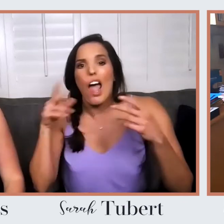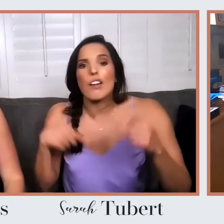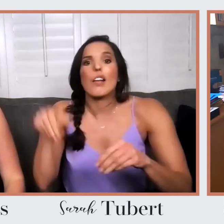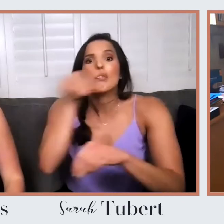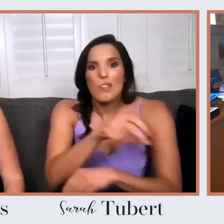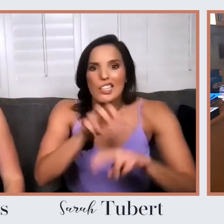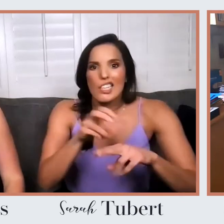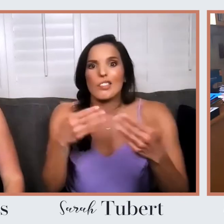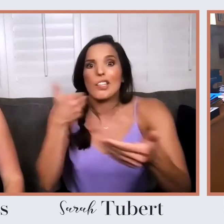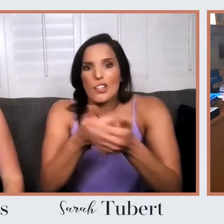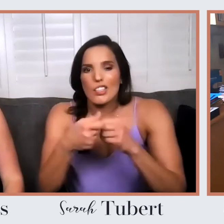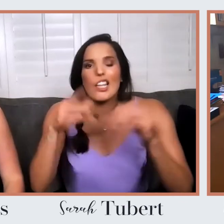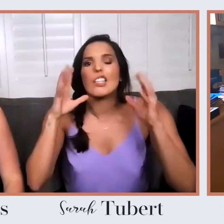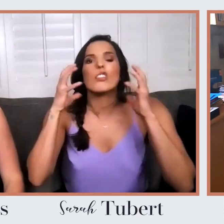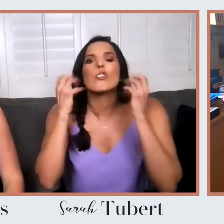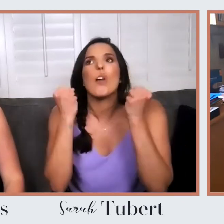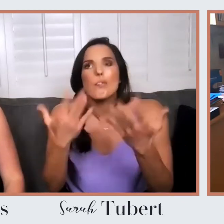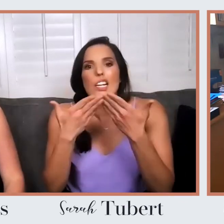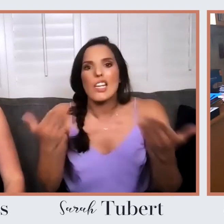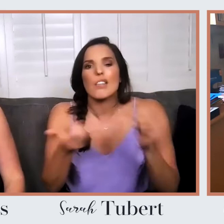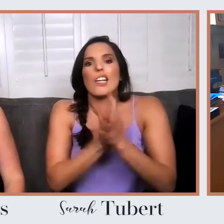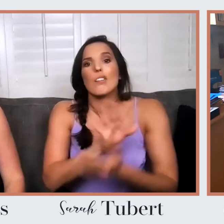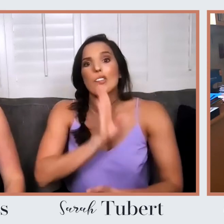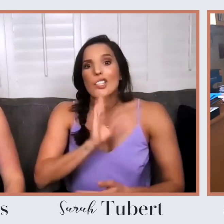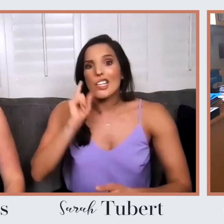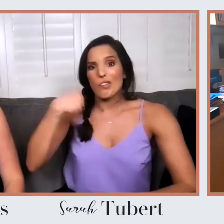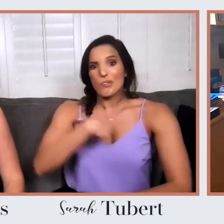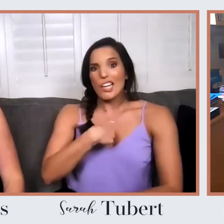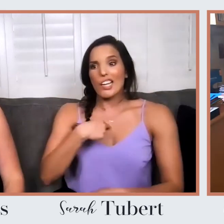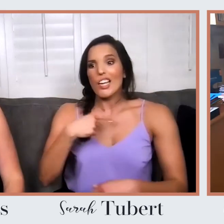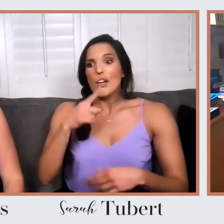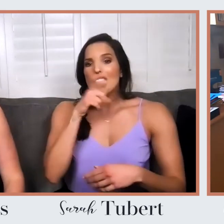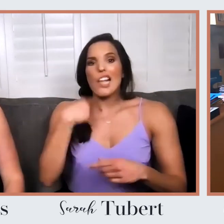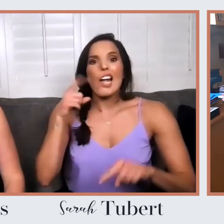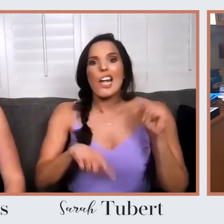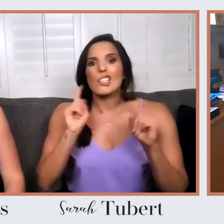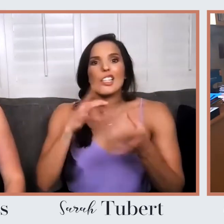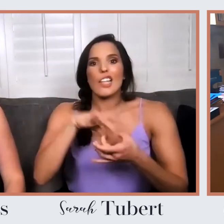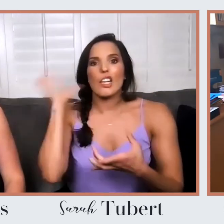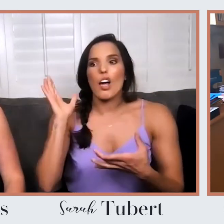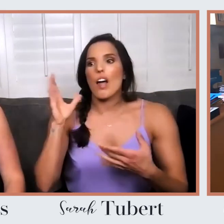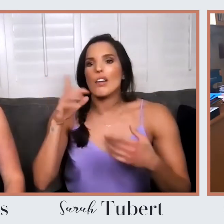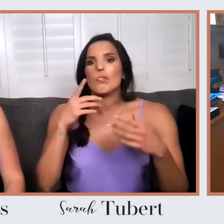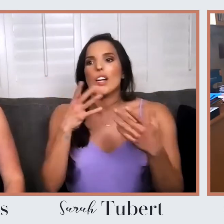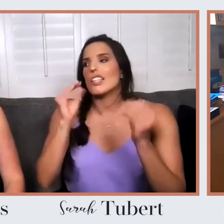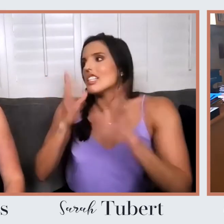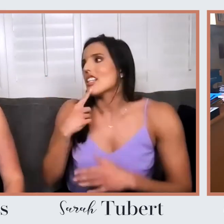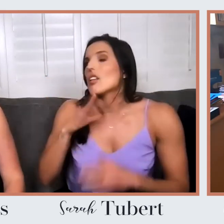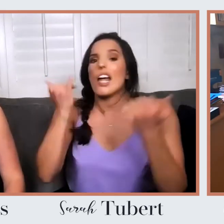I have to like move my seat to be close, like, there's so many things. And it becomes frustrating for me because I can't just let go, and when the teacher says, okay,